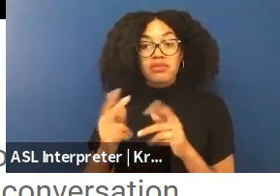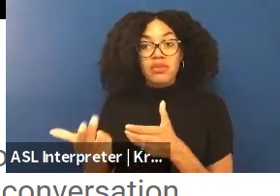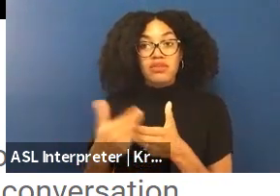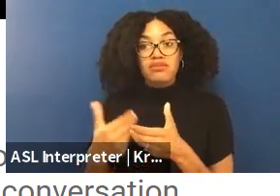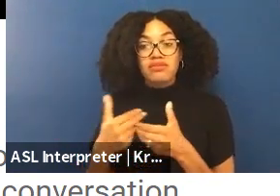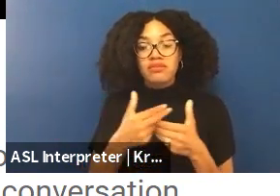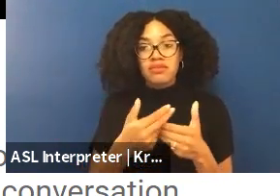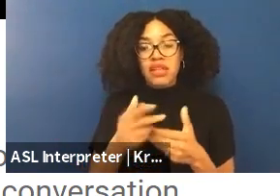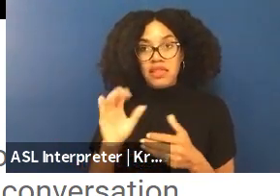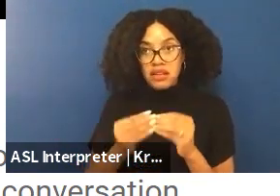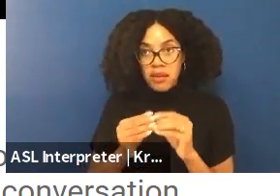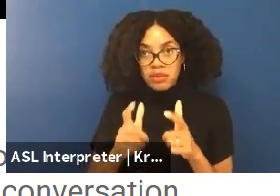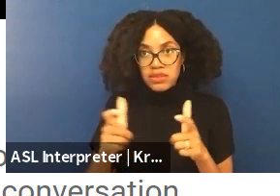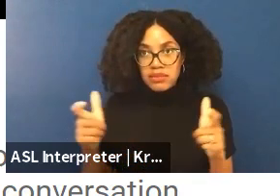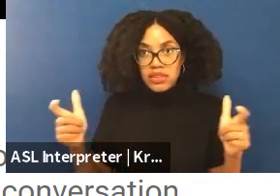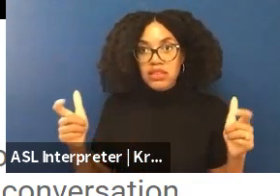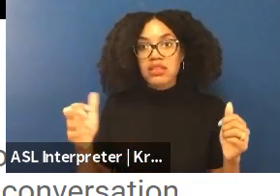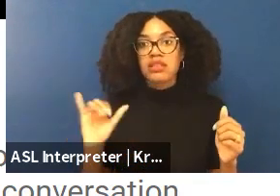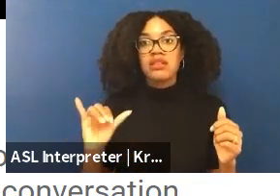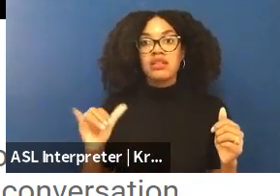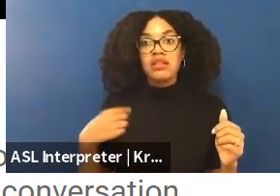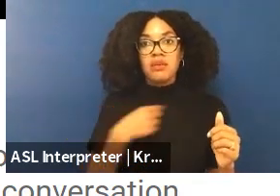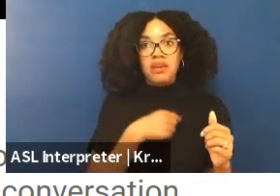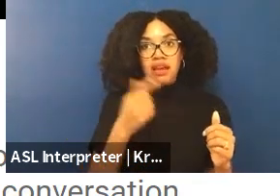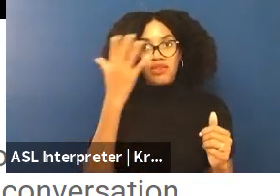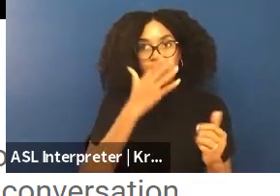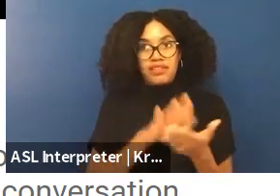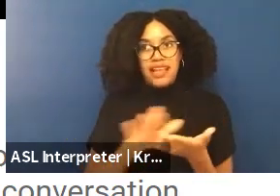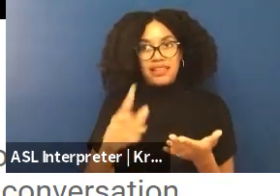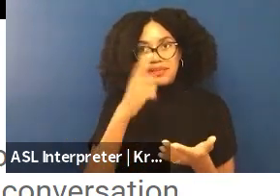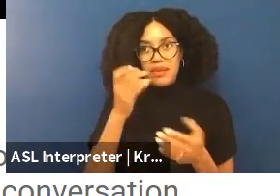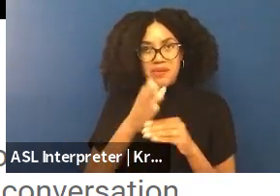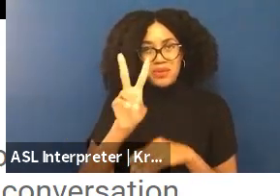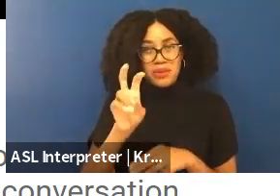are like, "Oh my gosh! It's going to be recorded, so we have to look nice!" It was to that extent